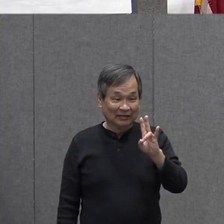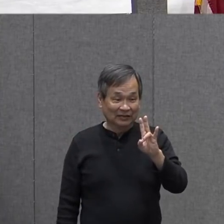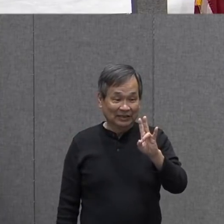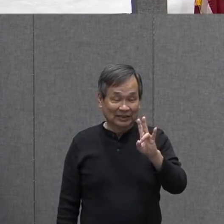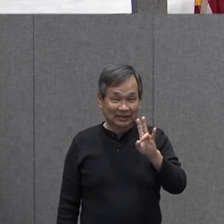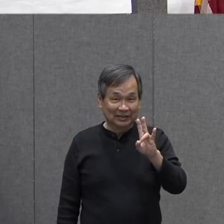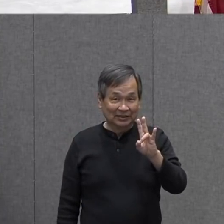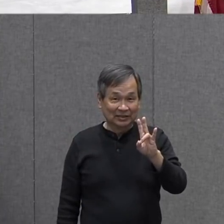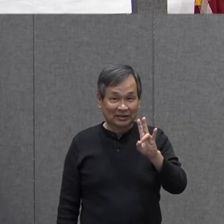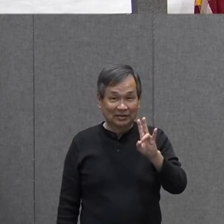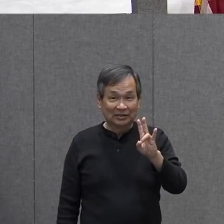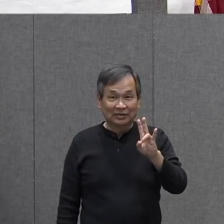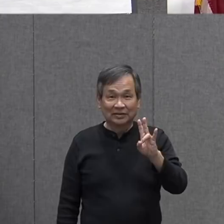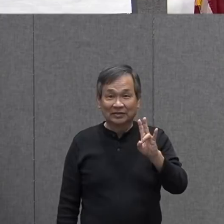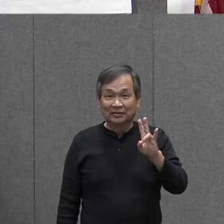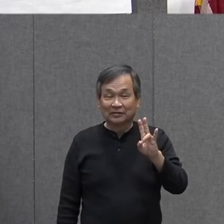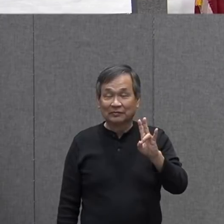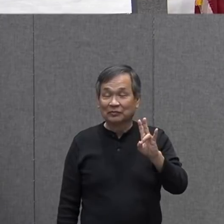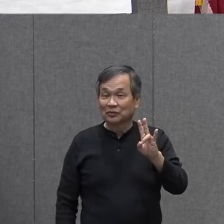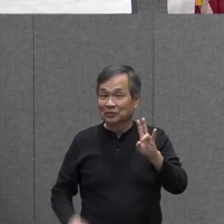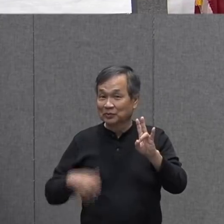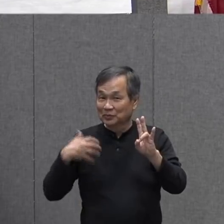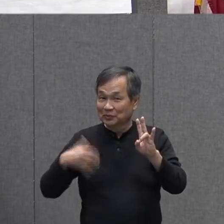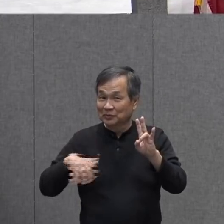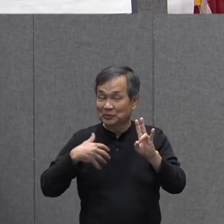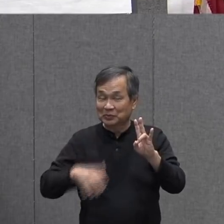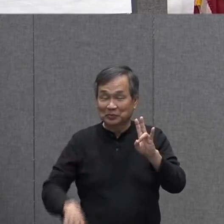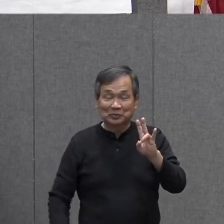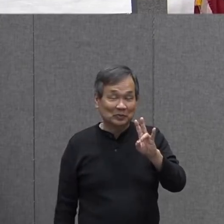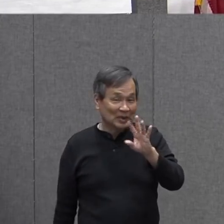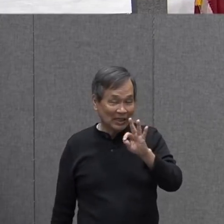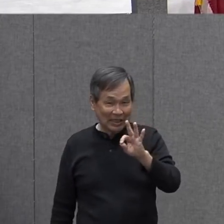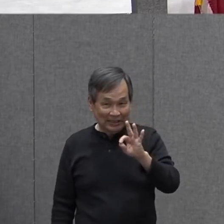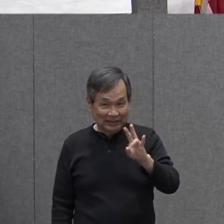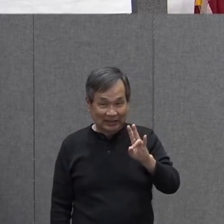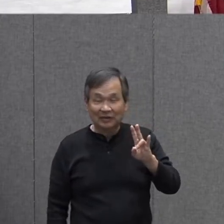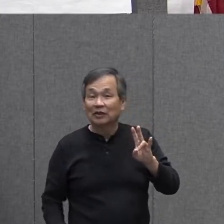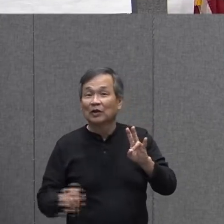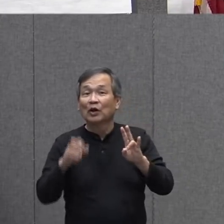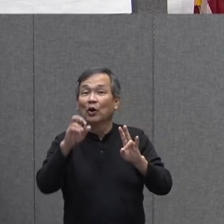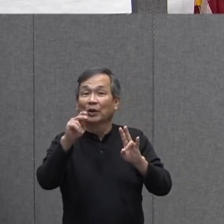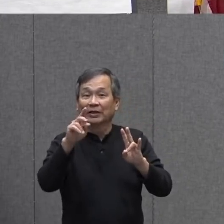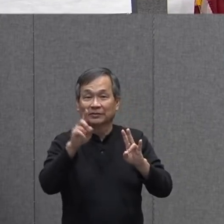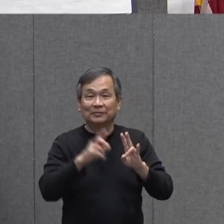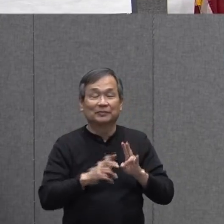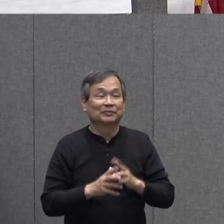Hmm we've already gotten all the way to 97. Let's take just a minute, oh thank you Miss Gaudette,